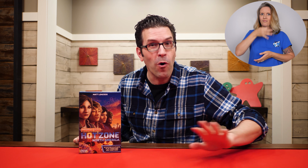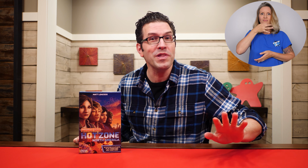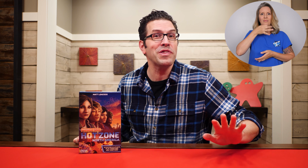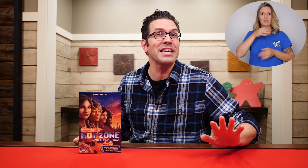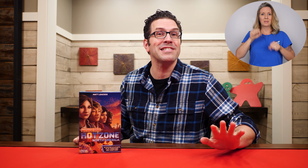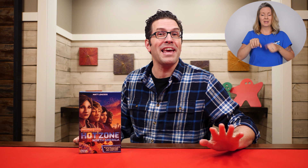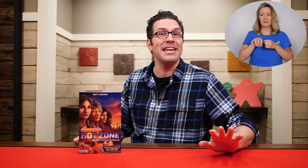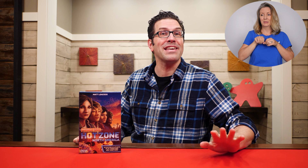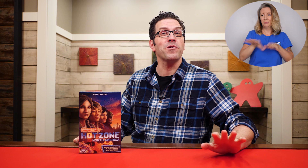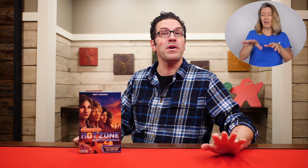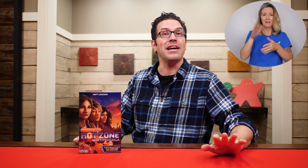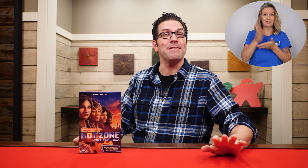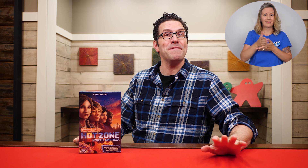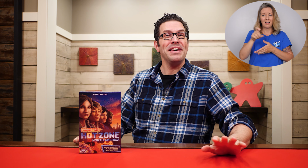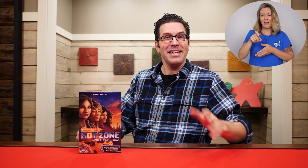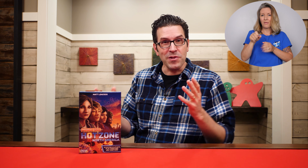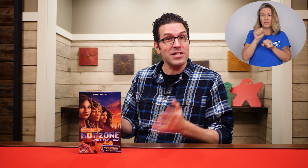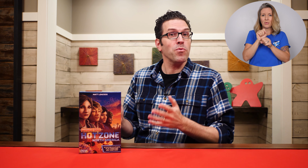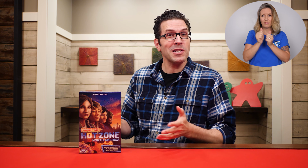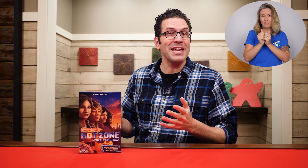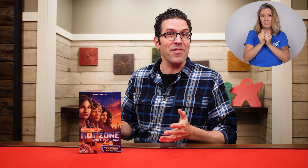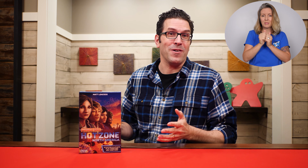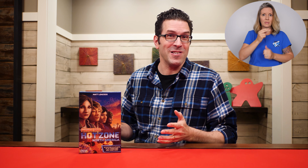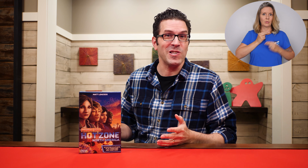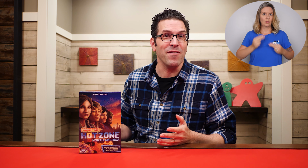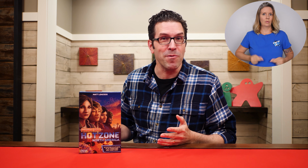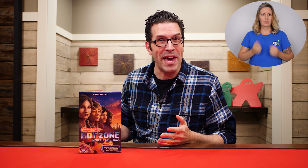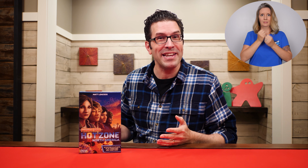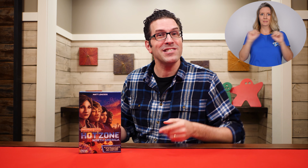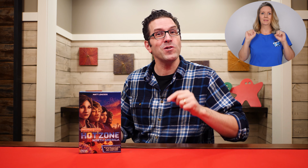only thing standing in their way. You’ll need to work together to save humanity, so